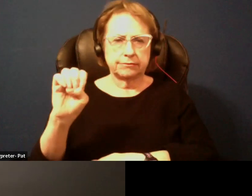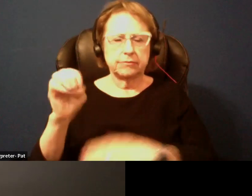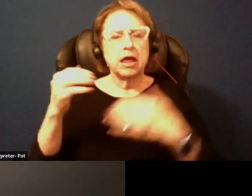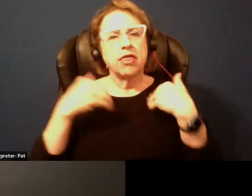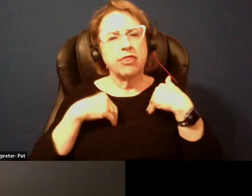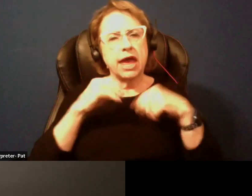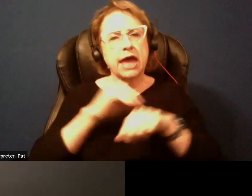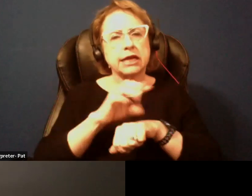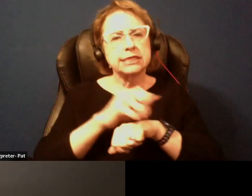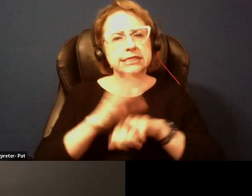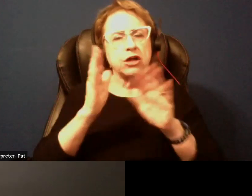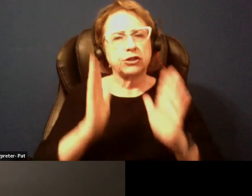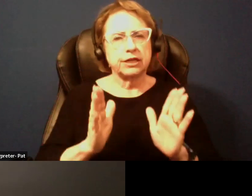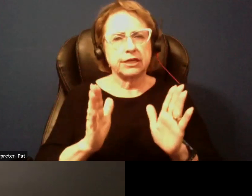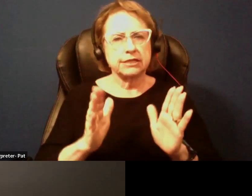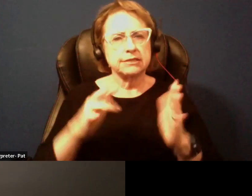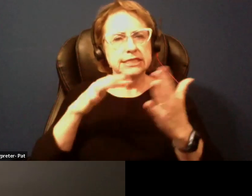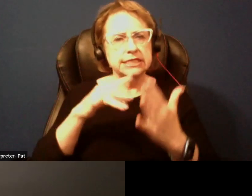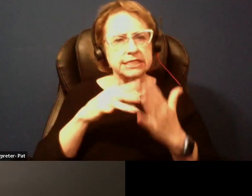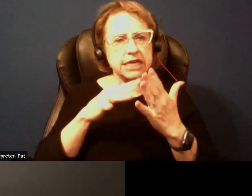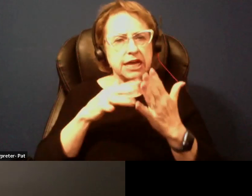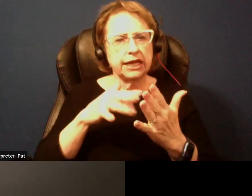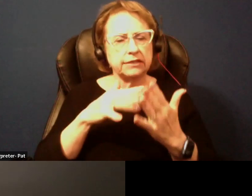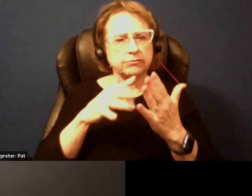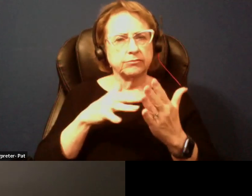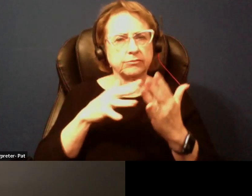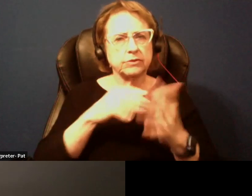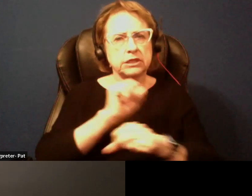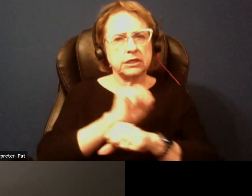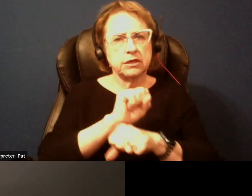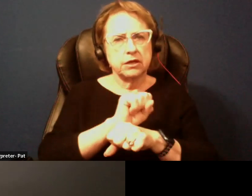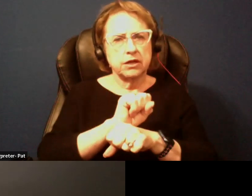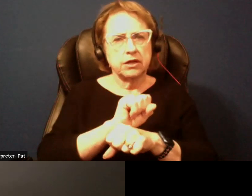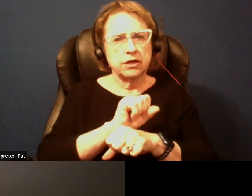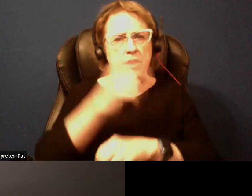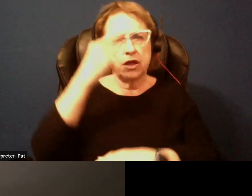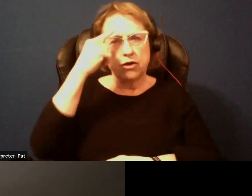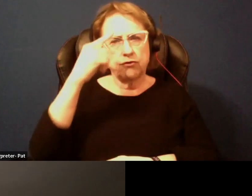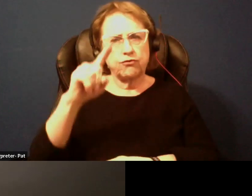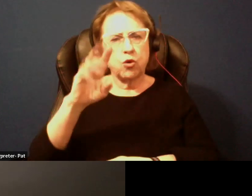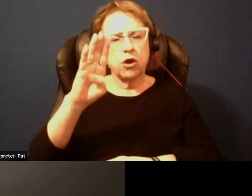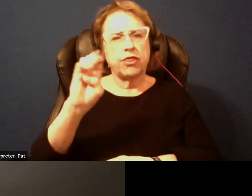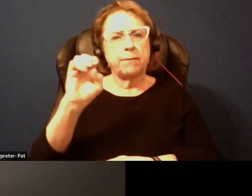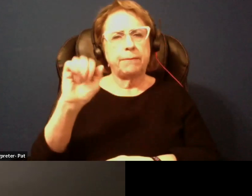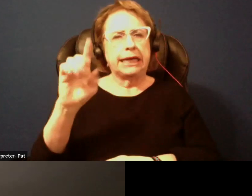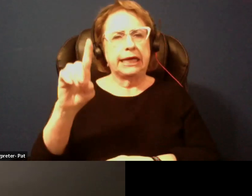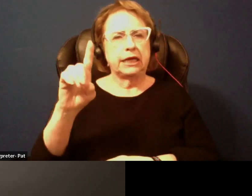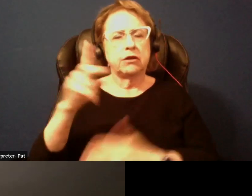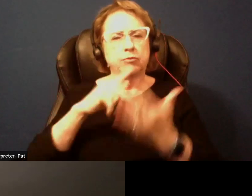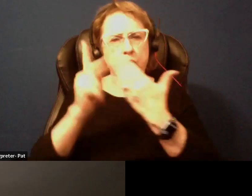a workforce study for them for the BEAD program and they talk to a lot of people and I want to